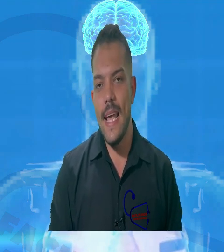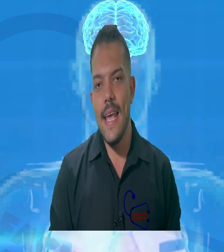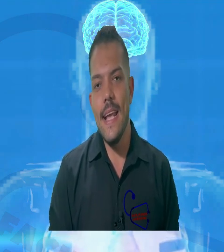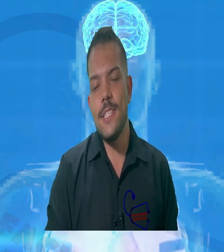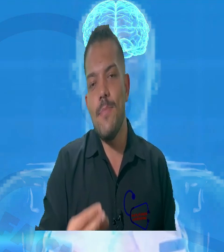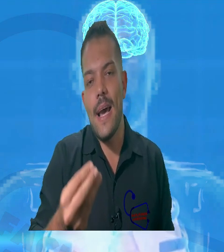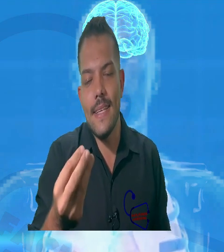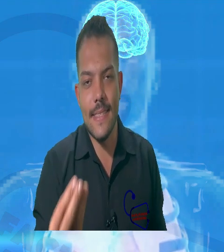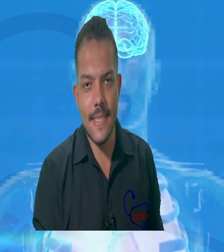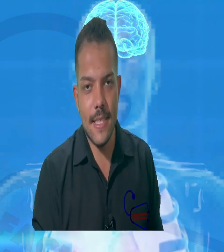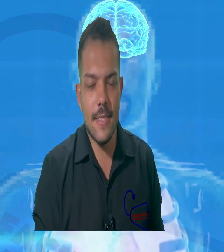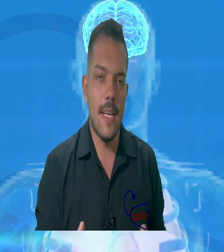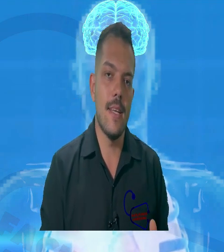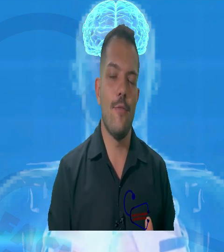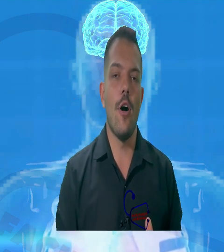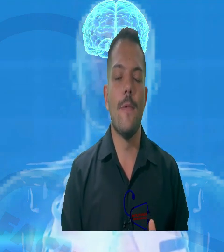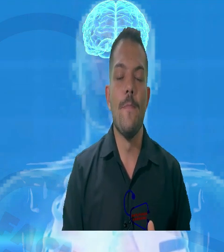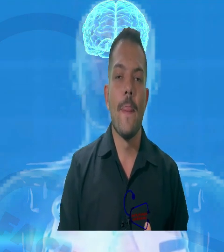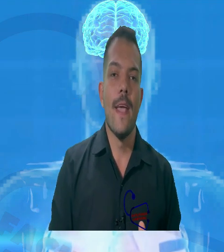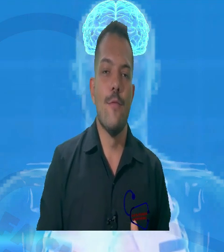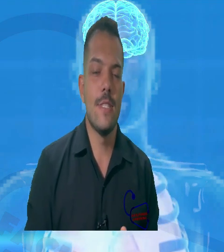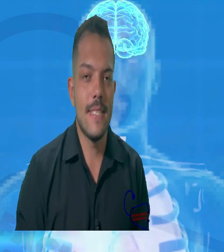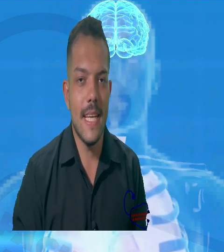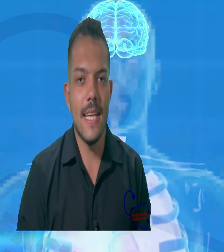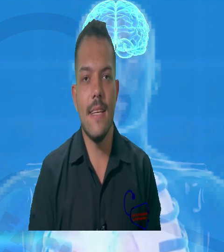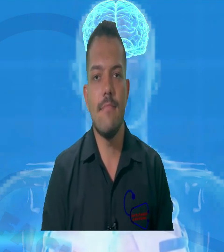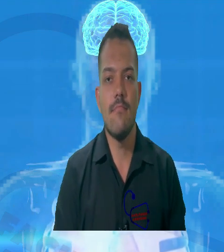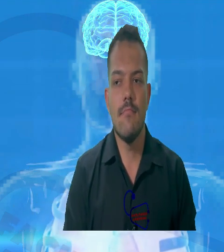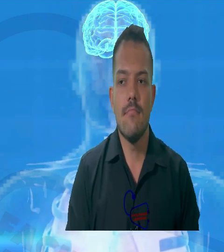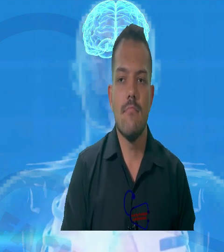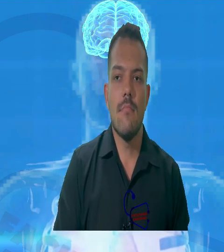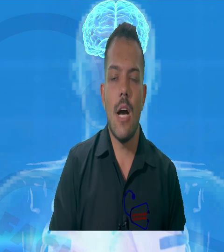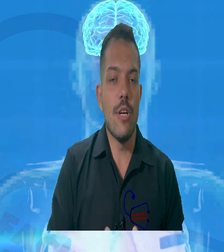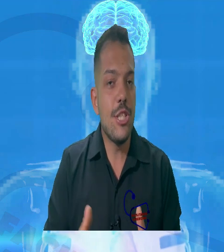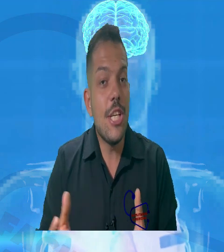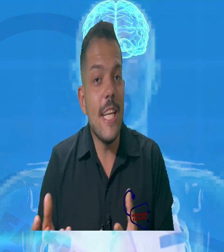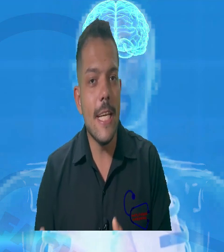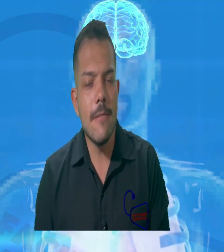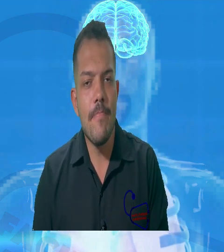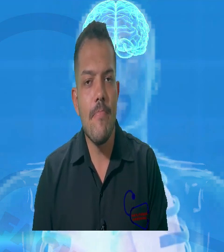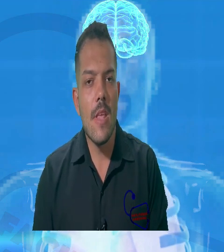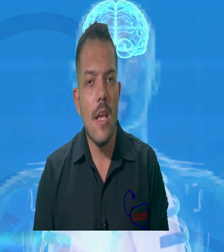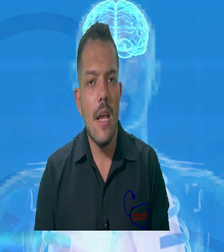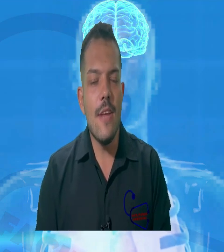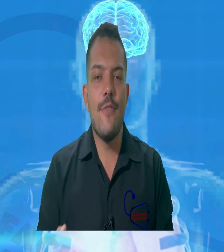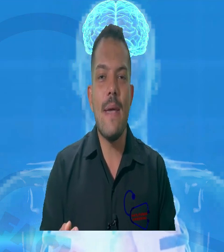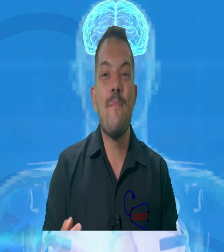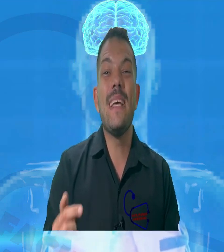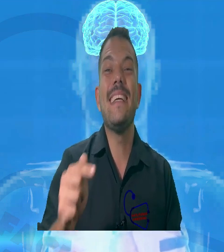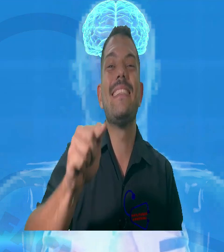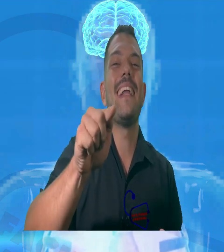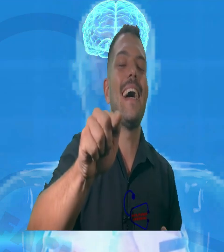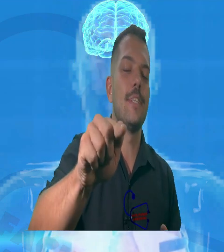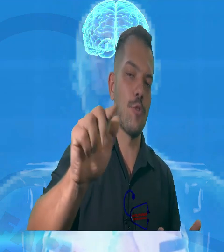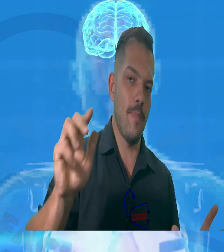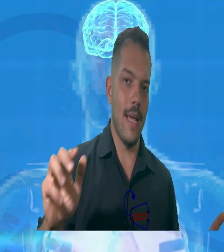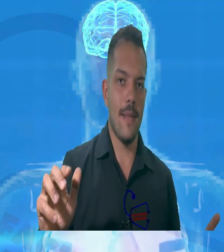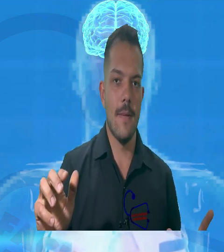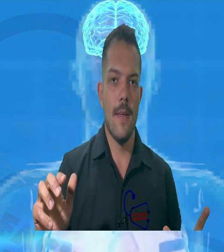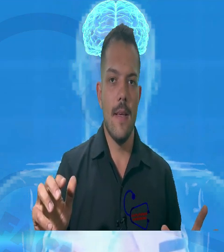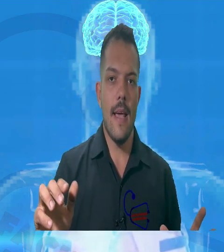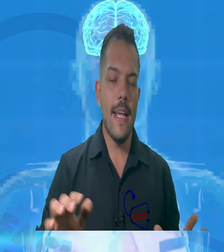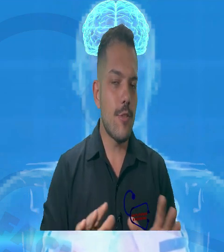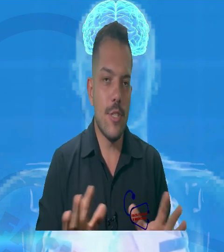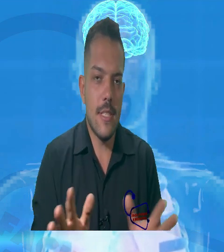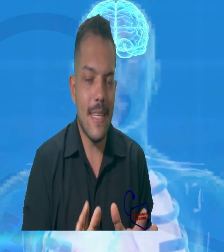this parasite in a way When you acquire it, it will penetrate your skin, that's what you have to